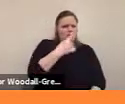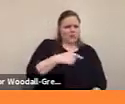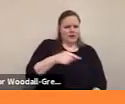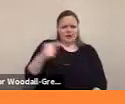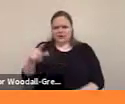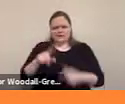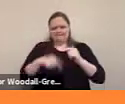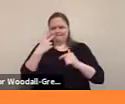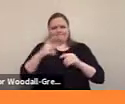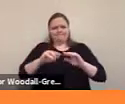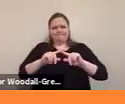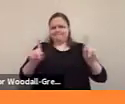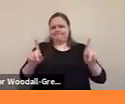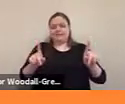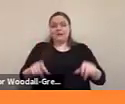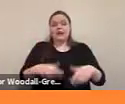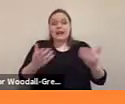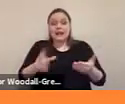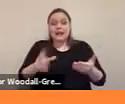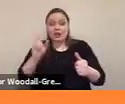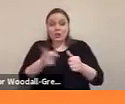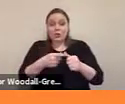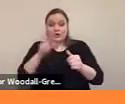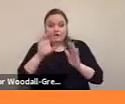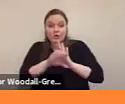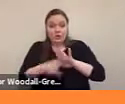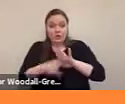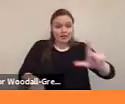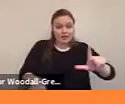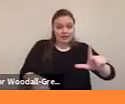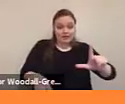Here are the original photo is on the left, and the one on the right shows